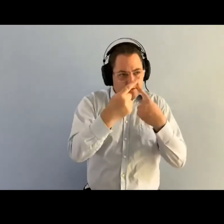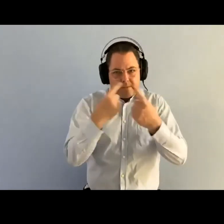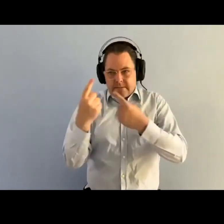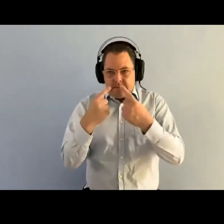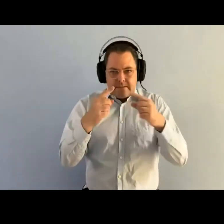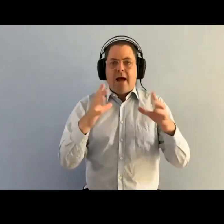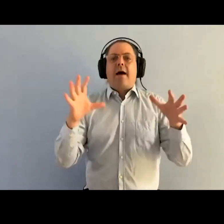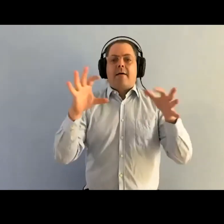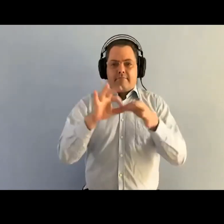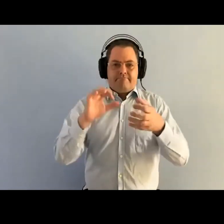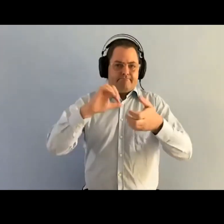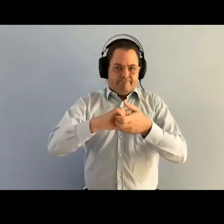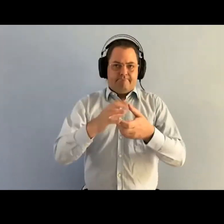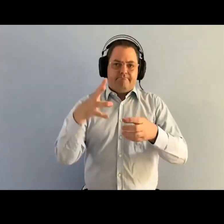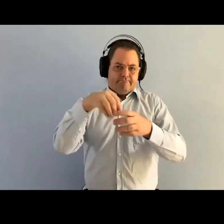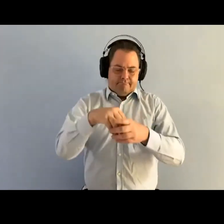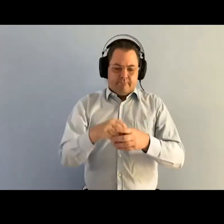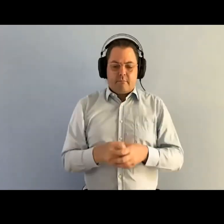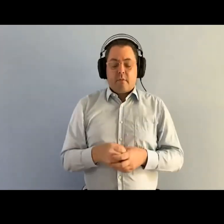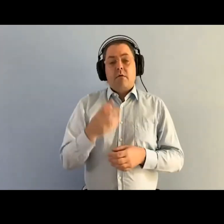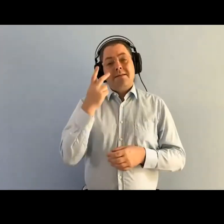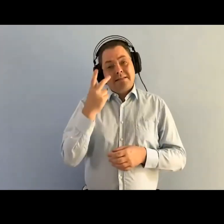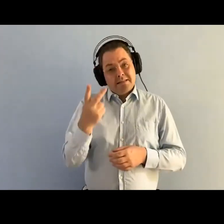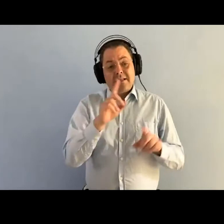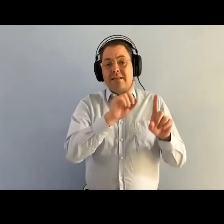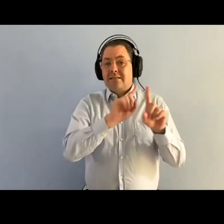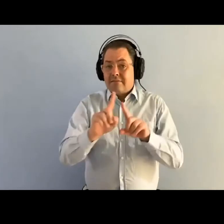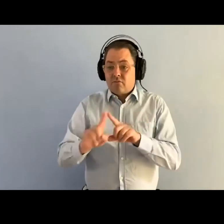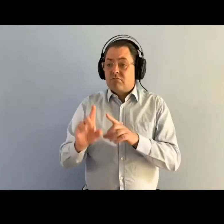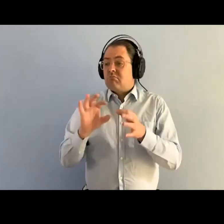for the disability but for disability inclusion. We have provided several